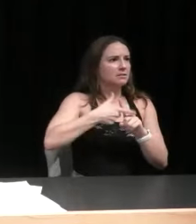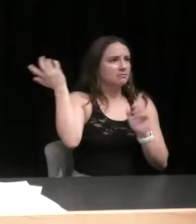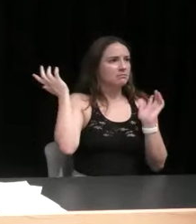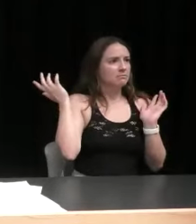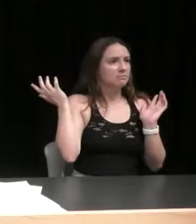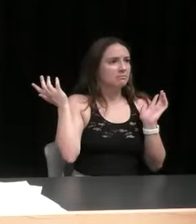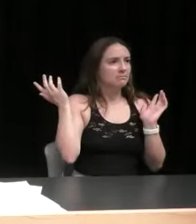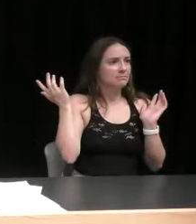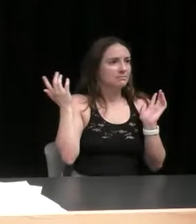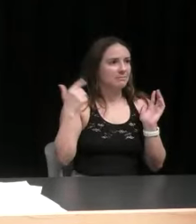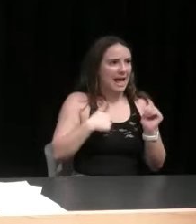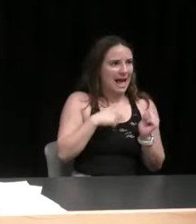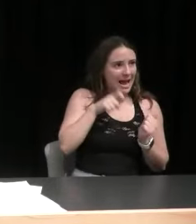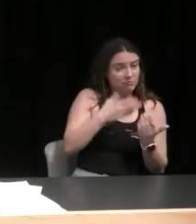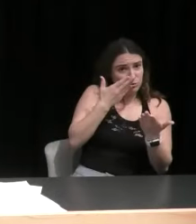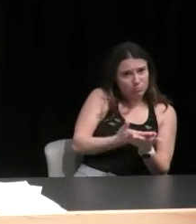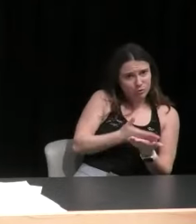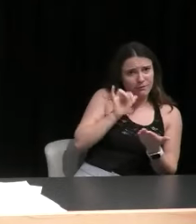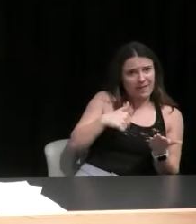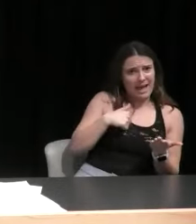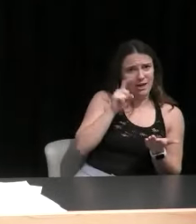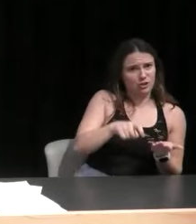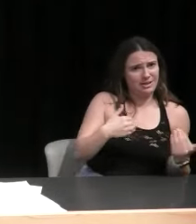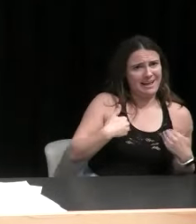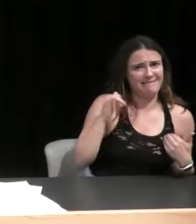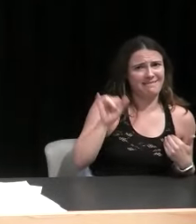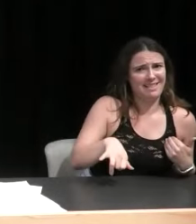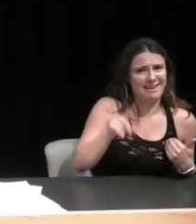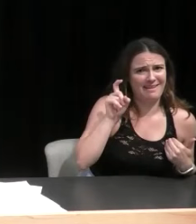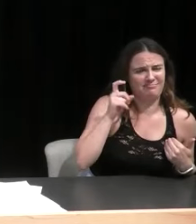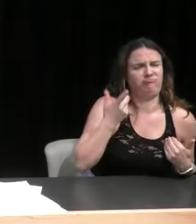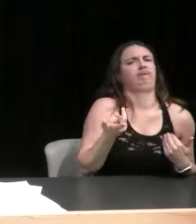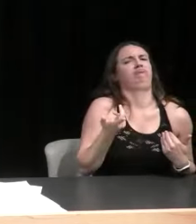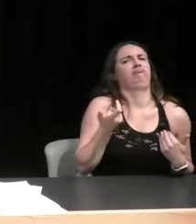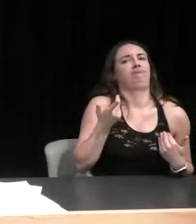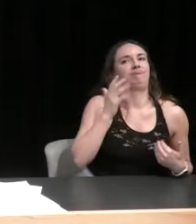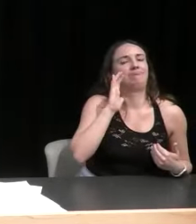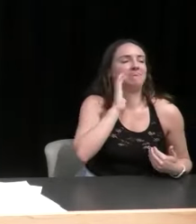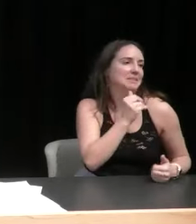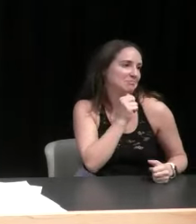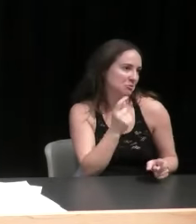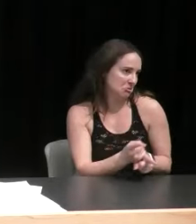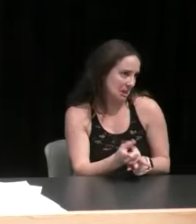that to uh hearing co-workers who show up and immediately automatically without even thinking